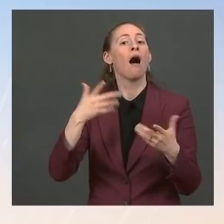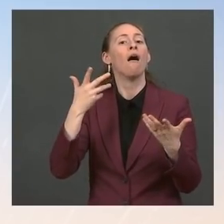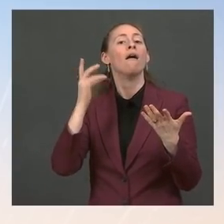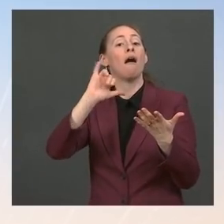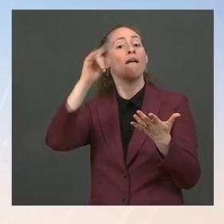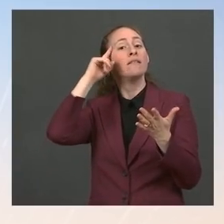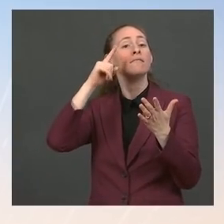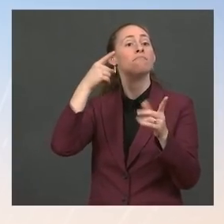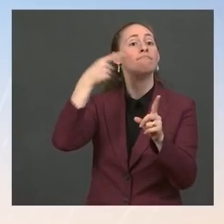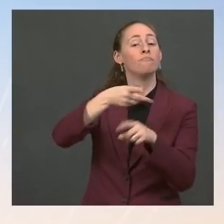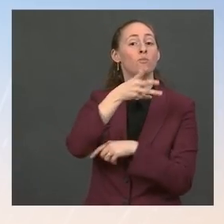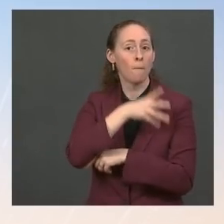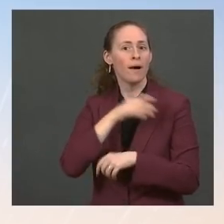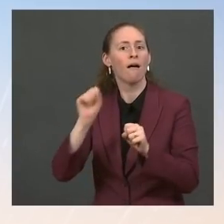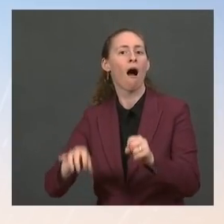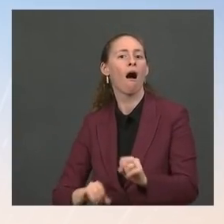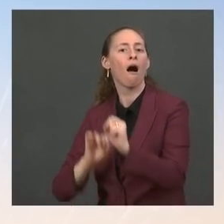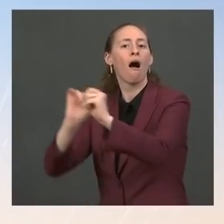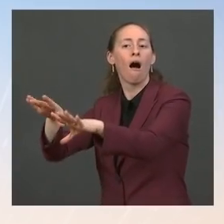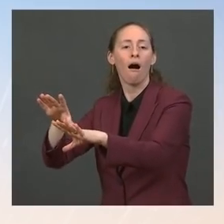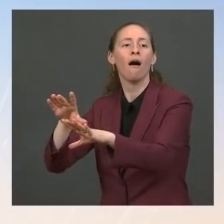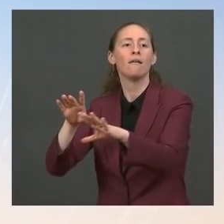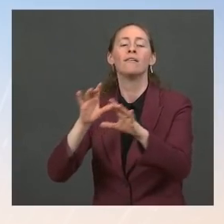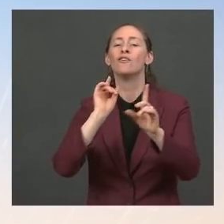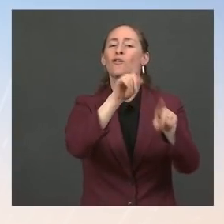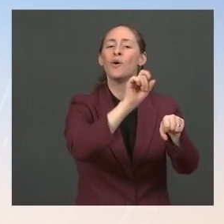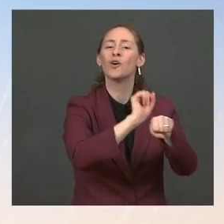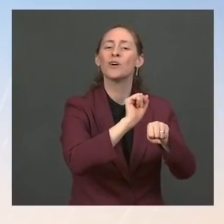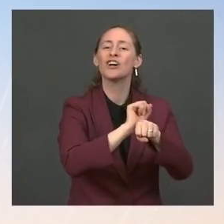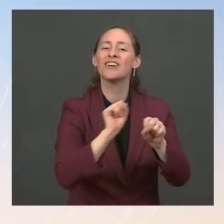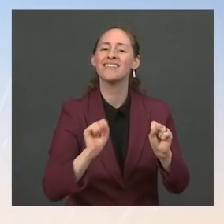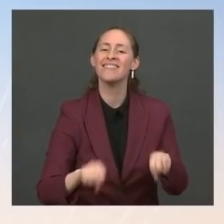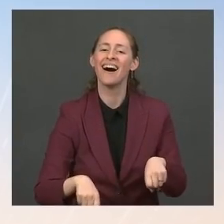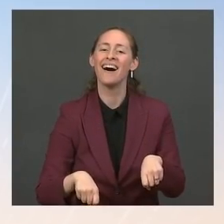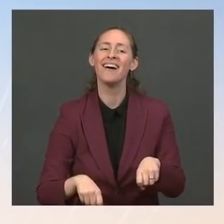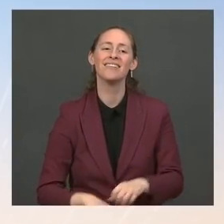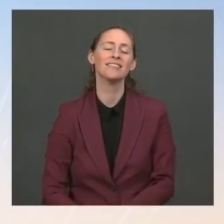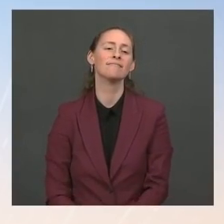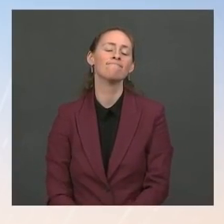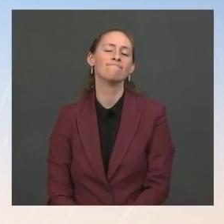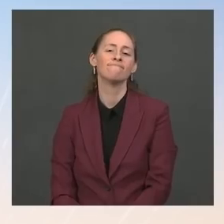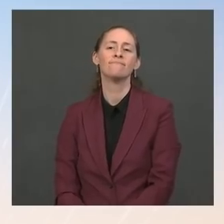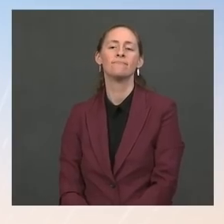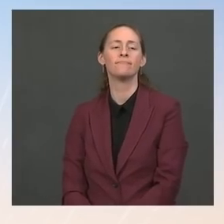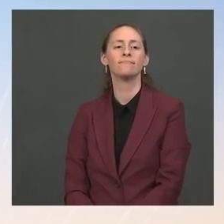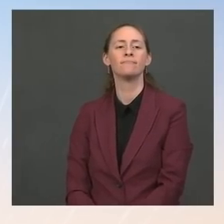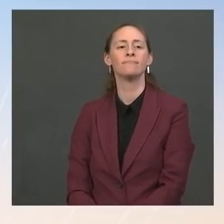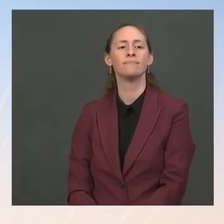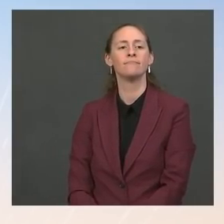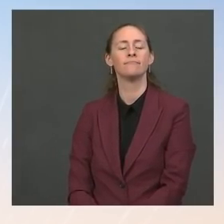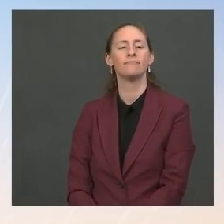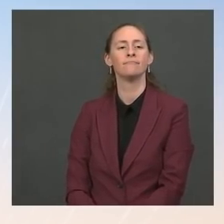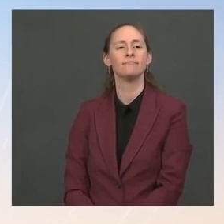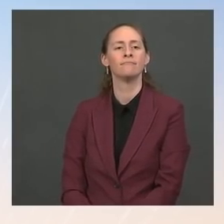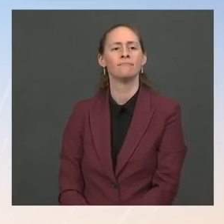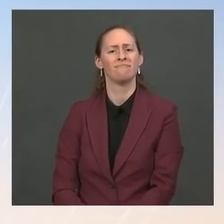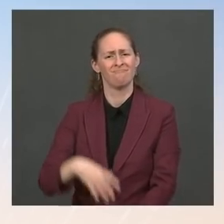Certainly, we have concern about any industry that has a shortage of workers, but also, I don't think we should undervalue